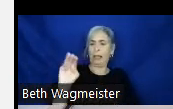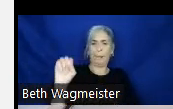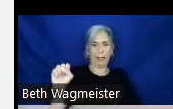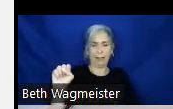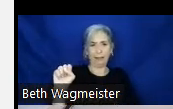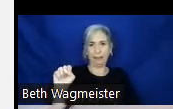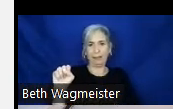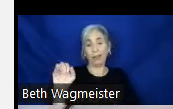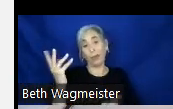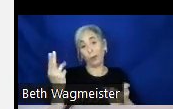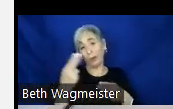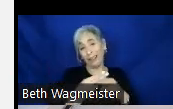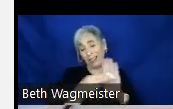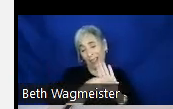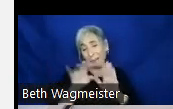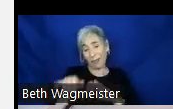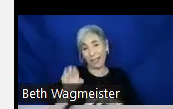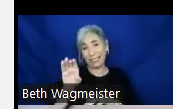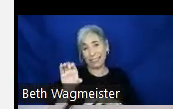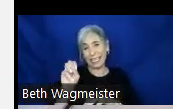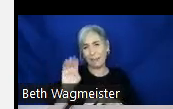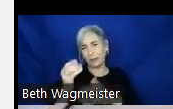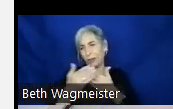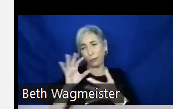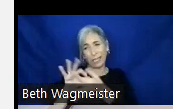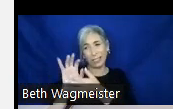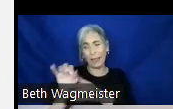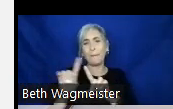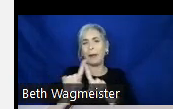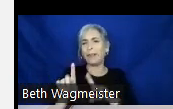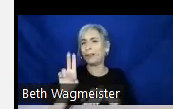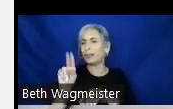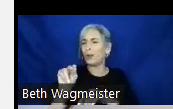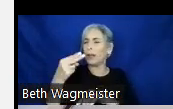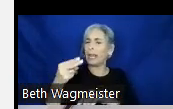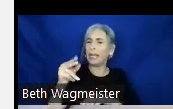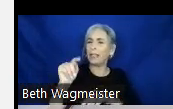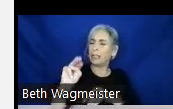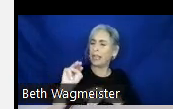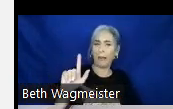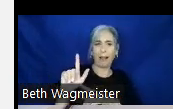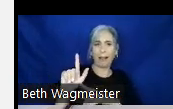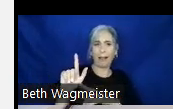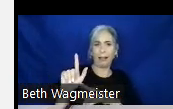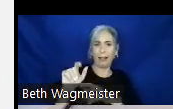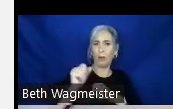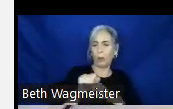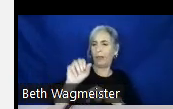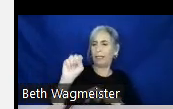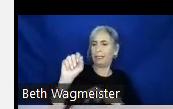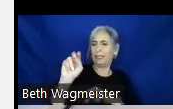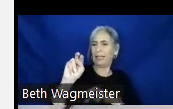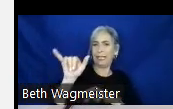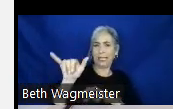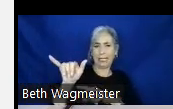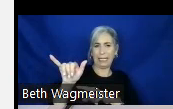what we associate it with. There is no HTML in Sanity. We have people that create thousands